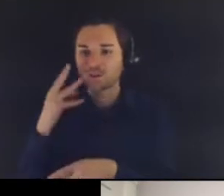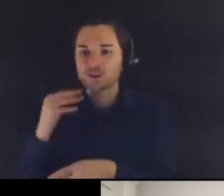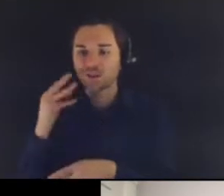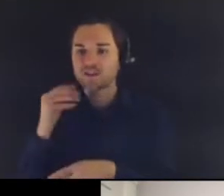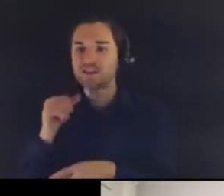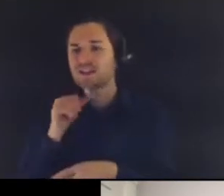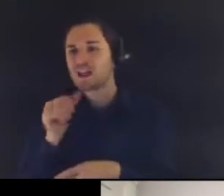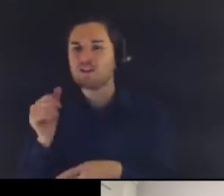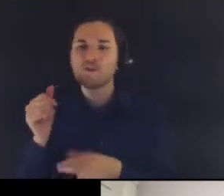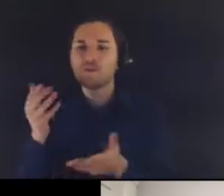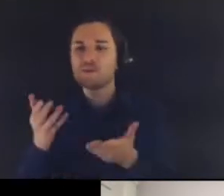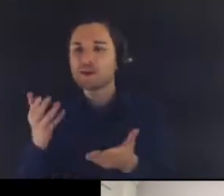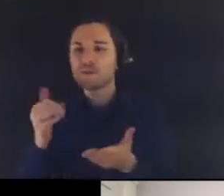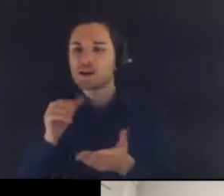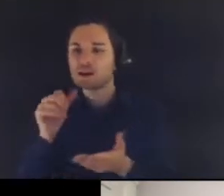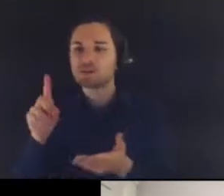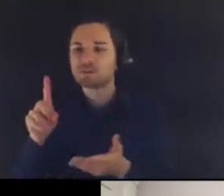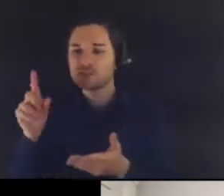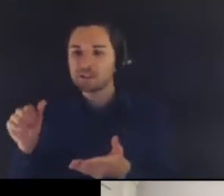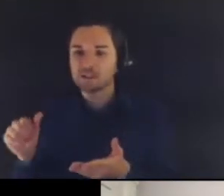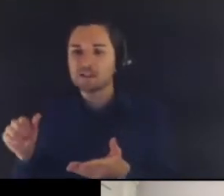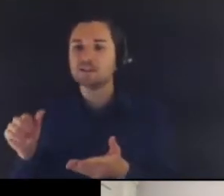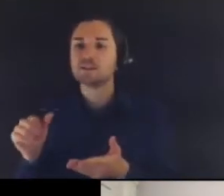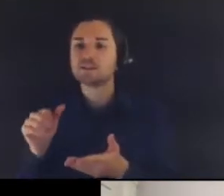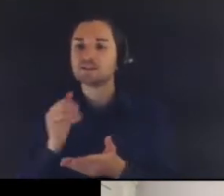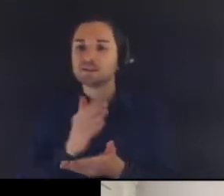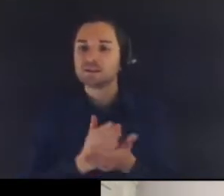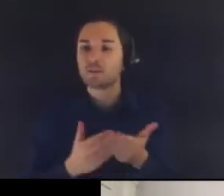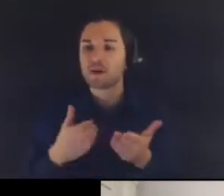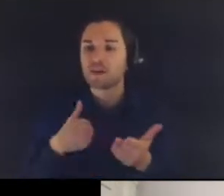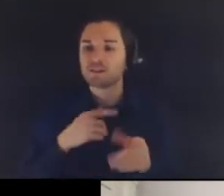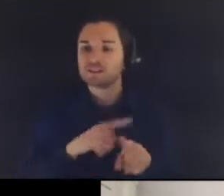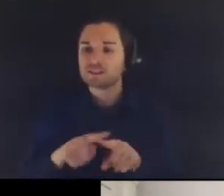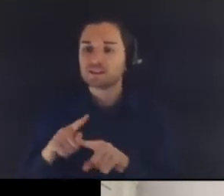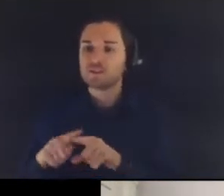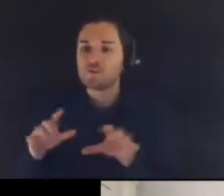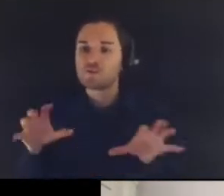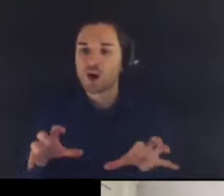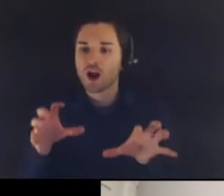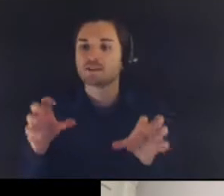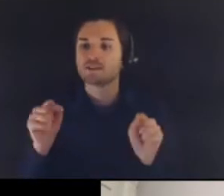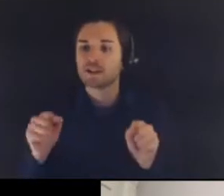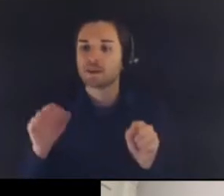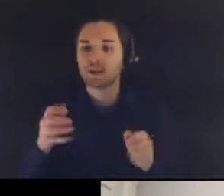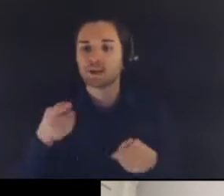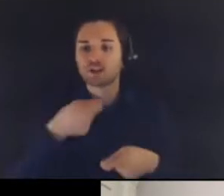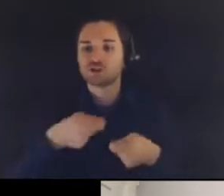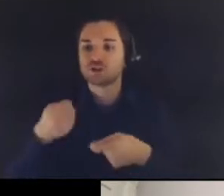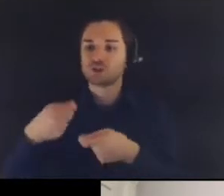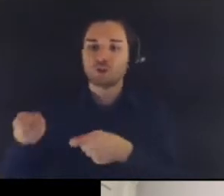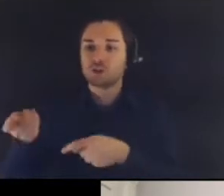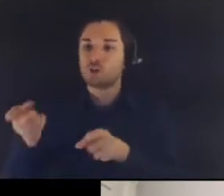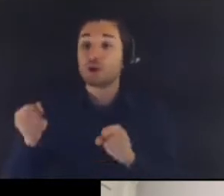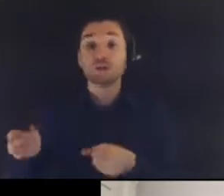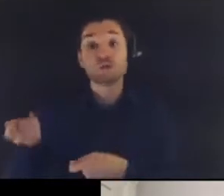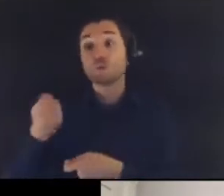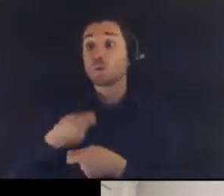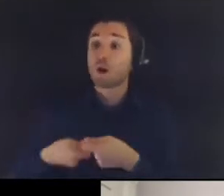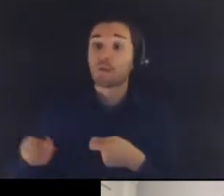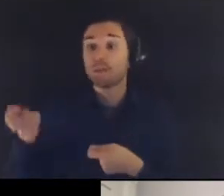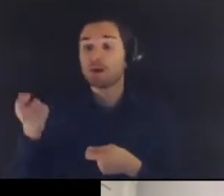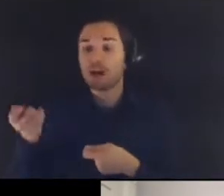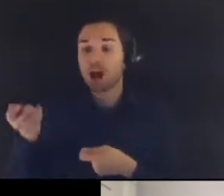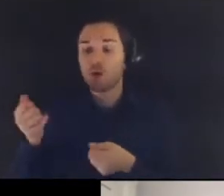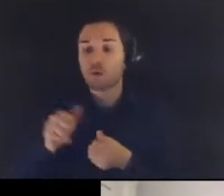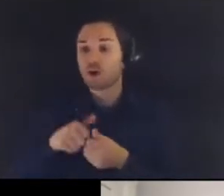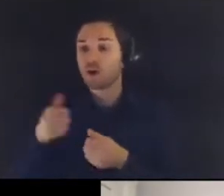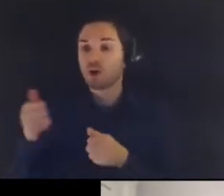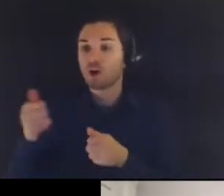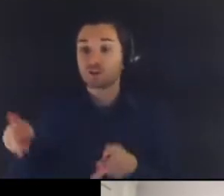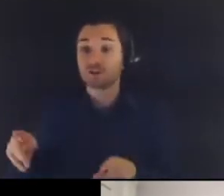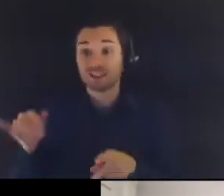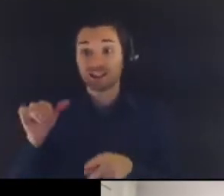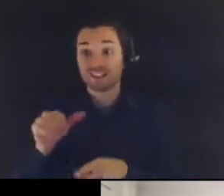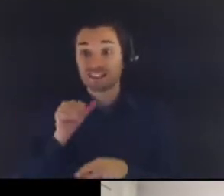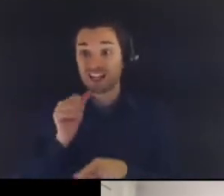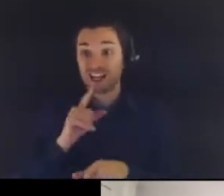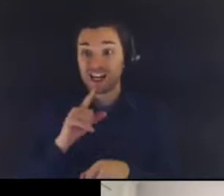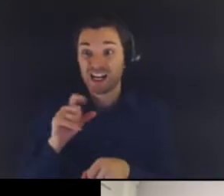so its for example someone else and that s not the case.